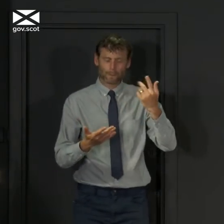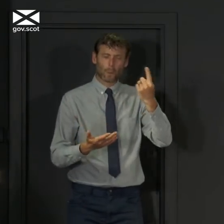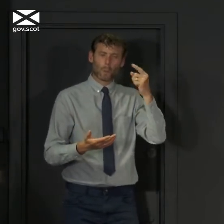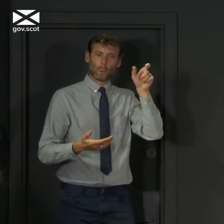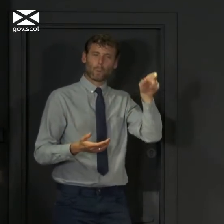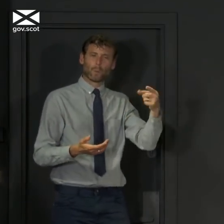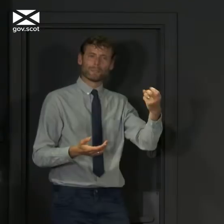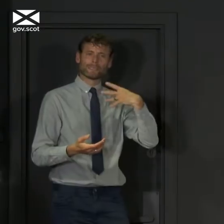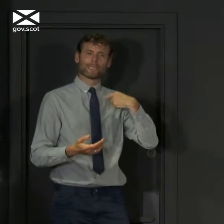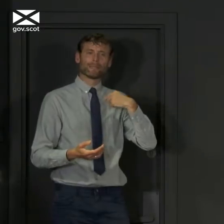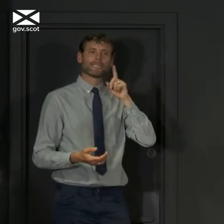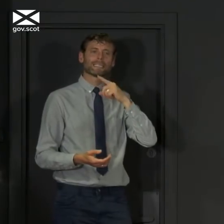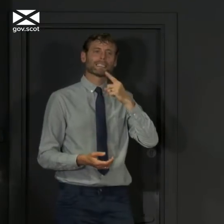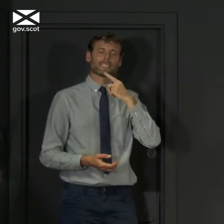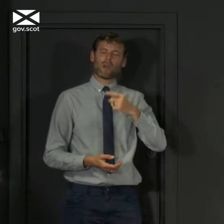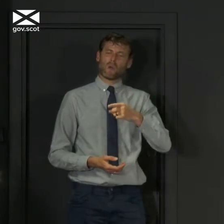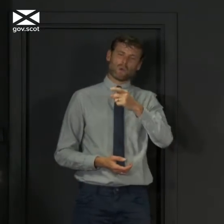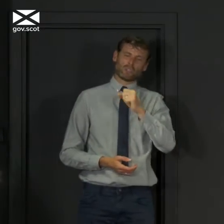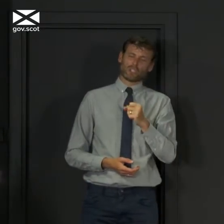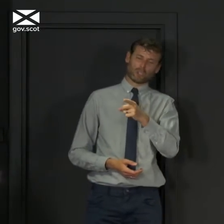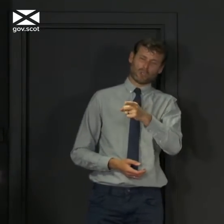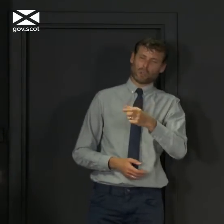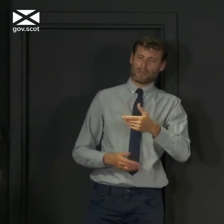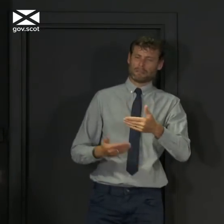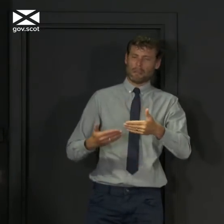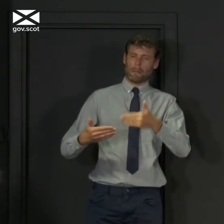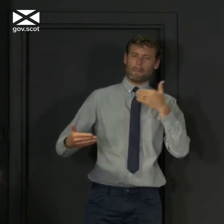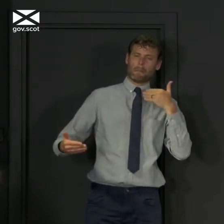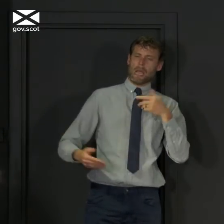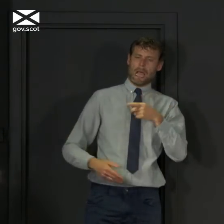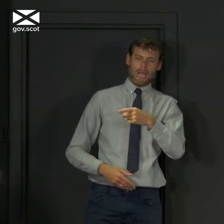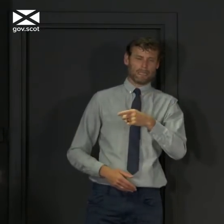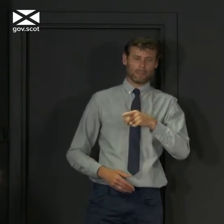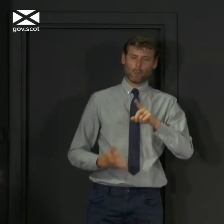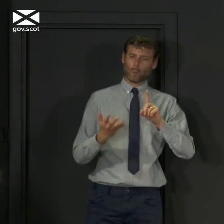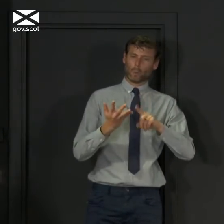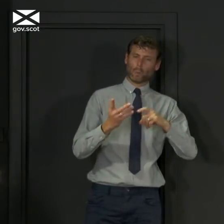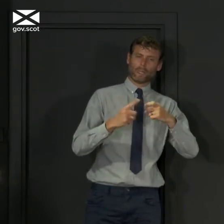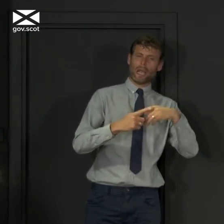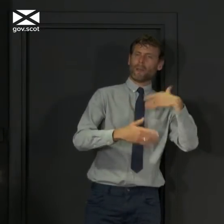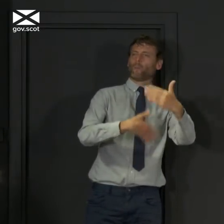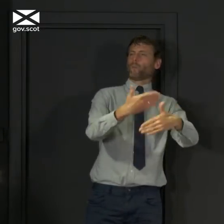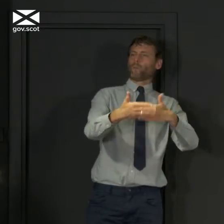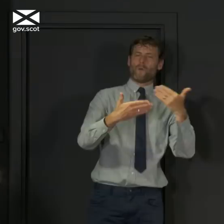could, say Scotland is 'lagging behind' the rest of the UK in opening up the economy.